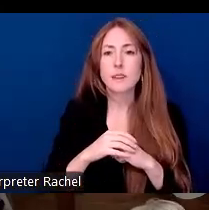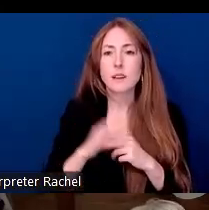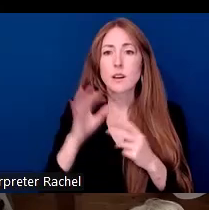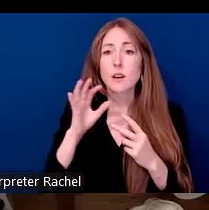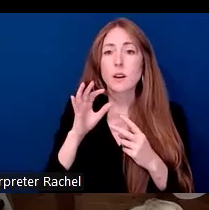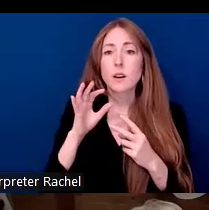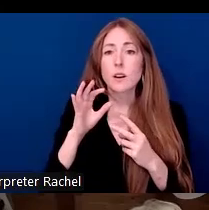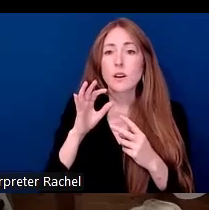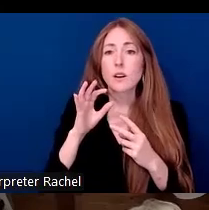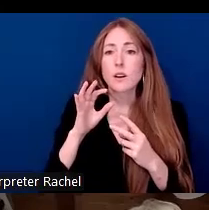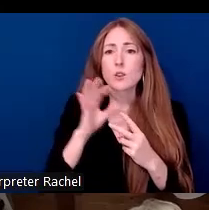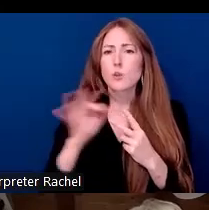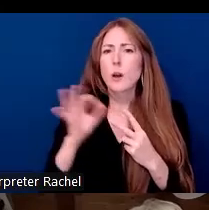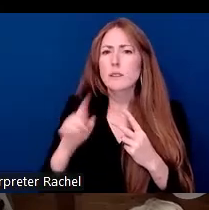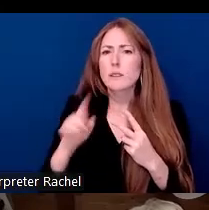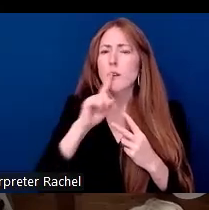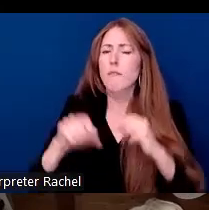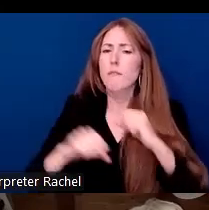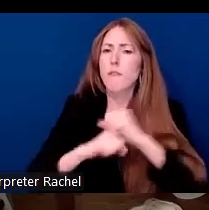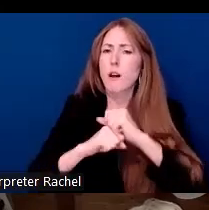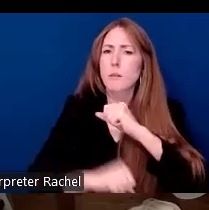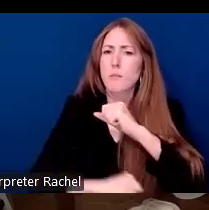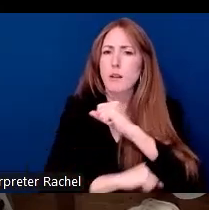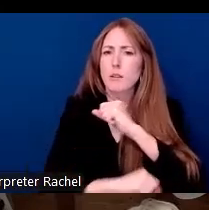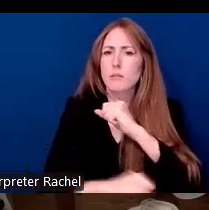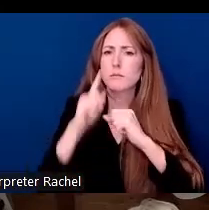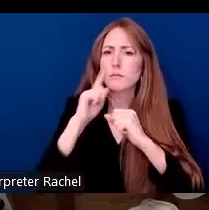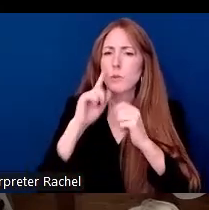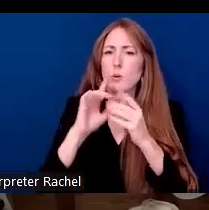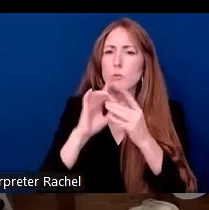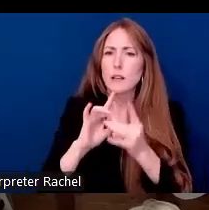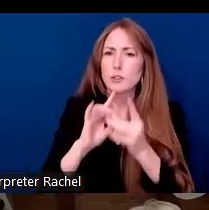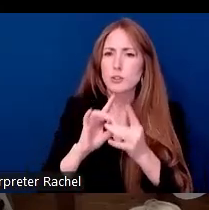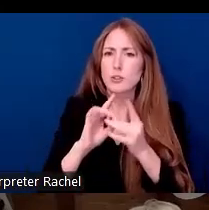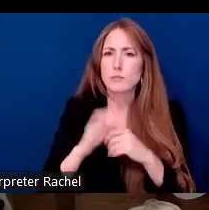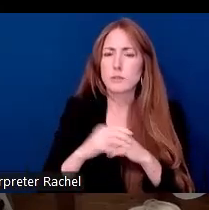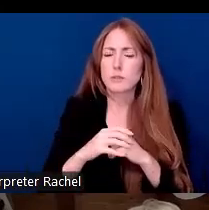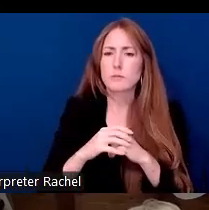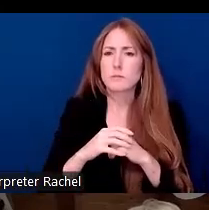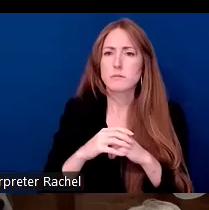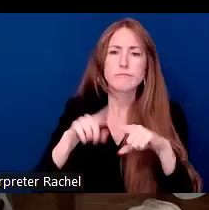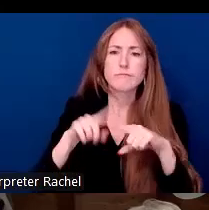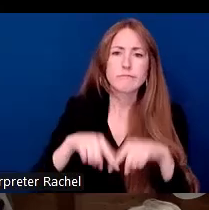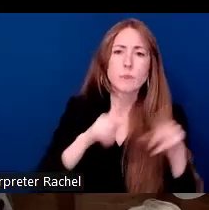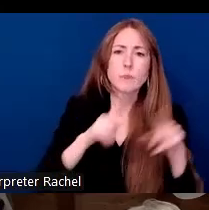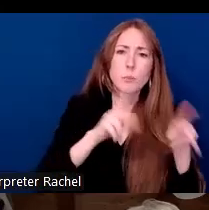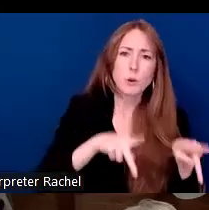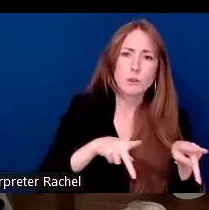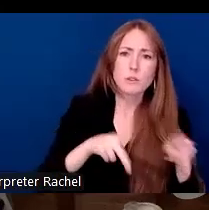and are dynamic, influenced by person, place, time, and nature of the choice. There was a lot